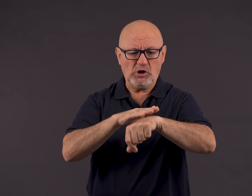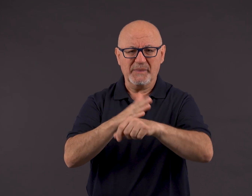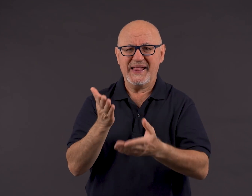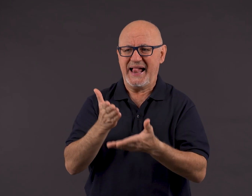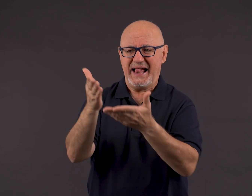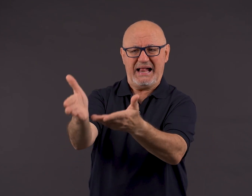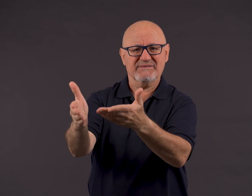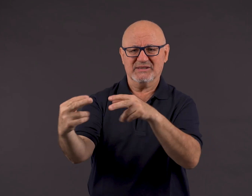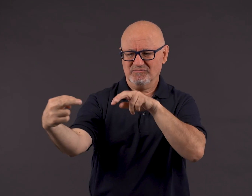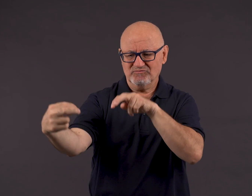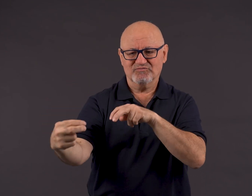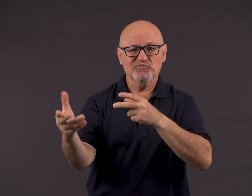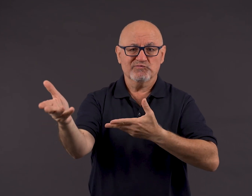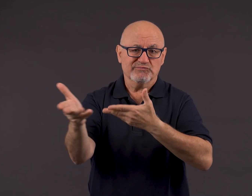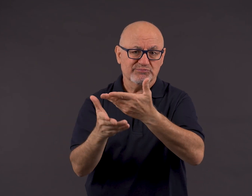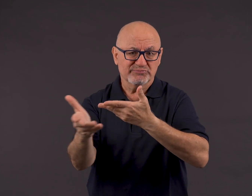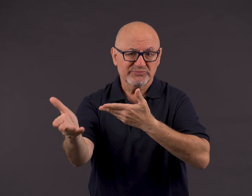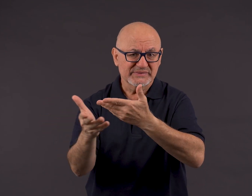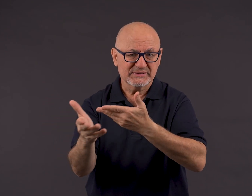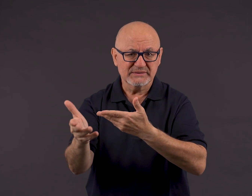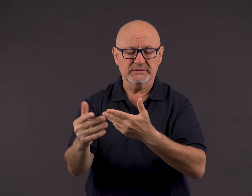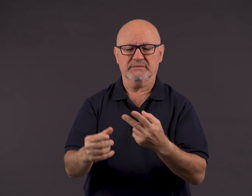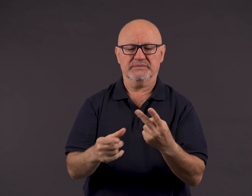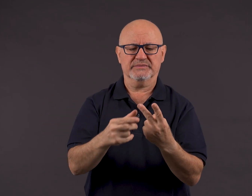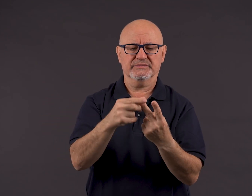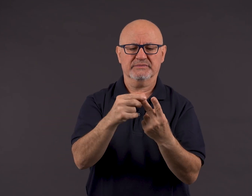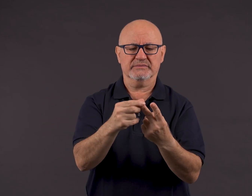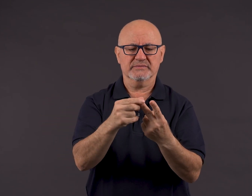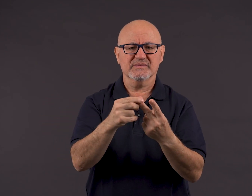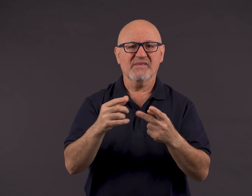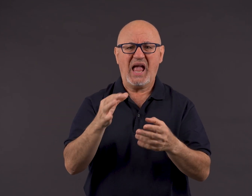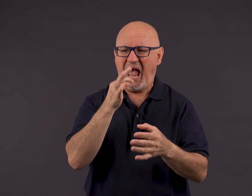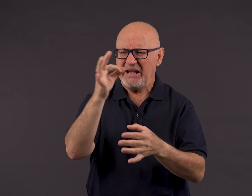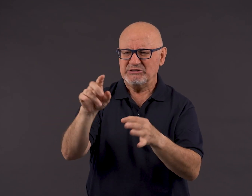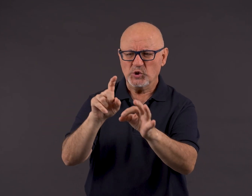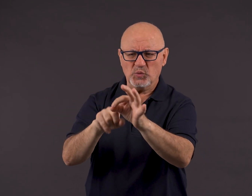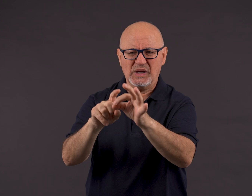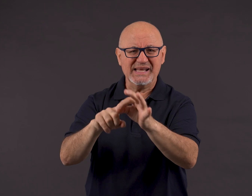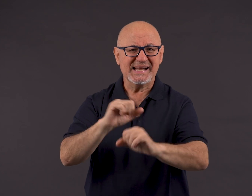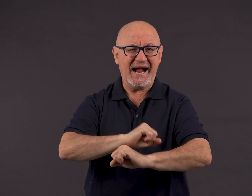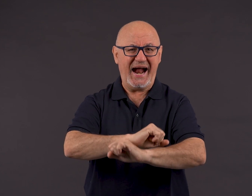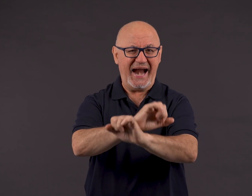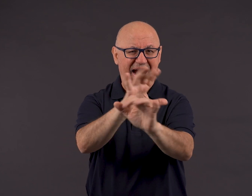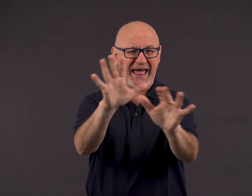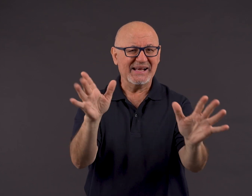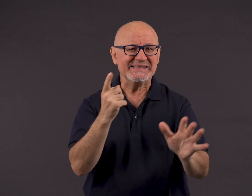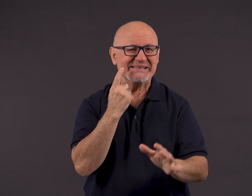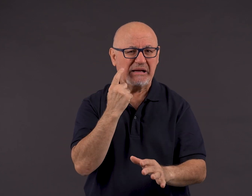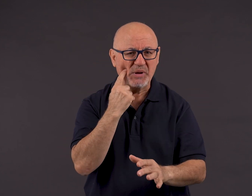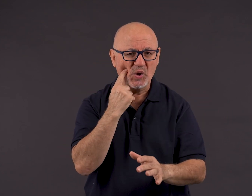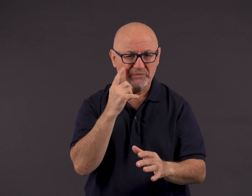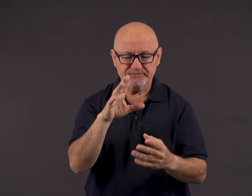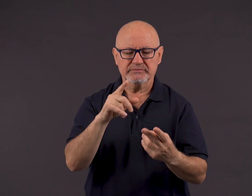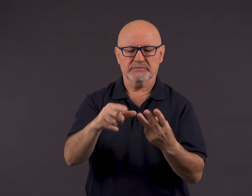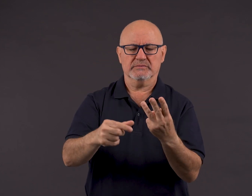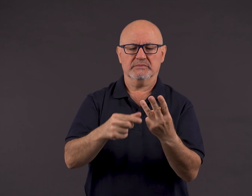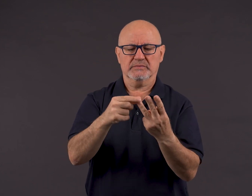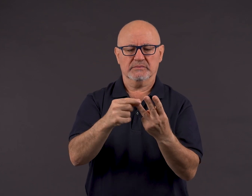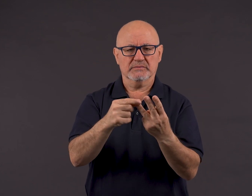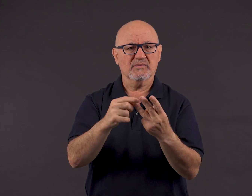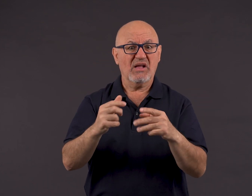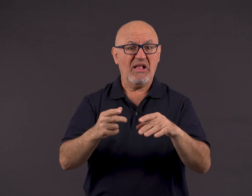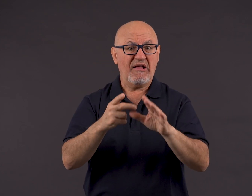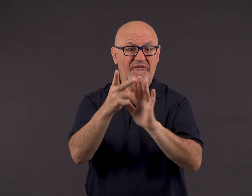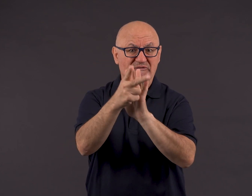accommodations. Ask the person how much time they need for discussion.